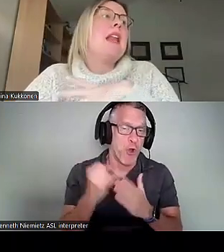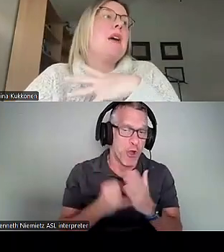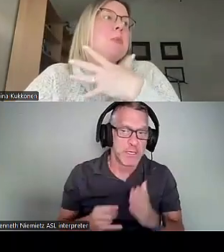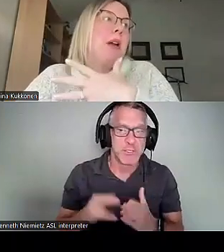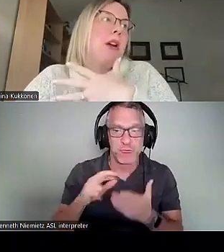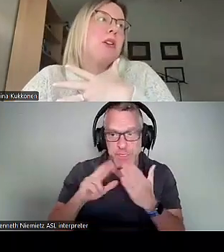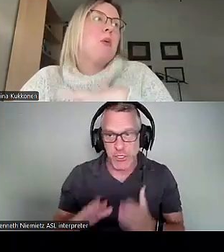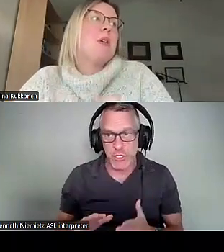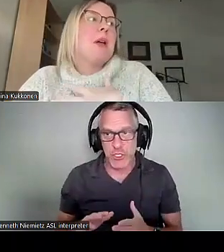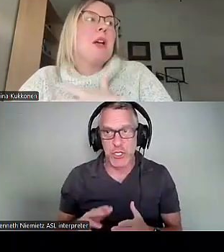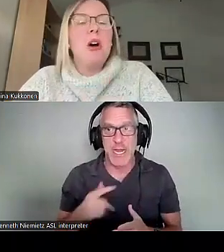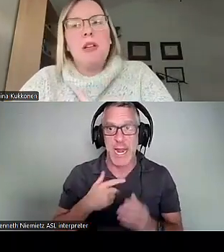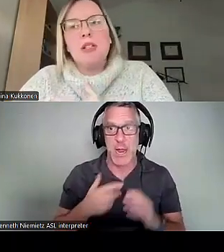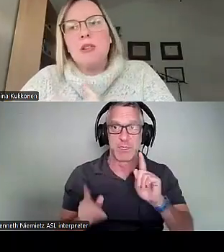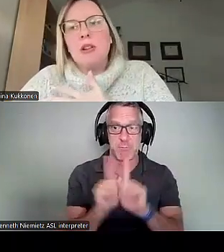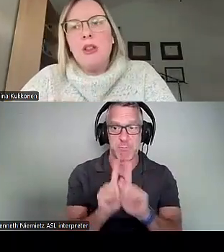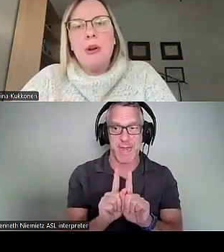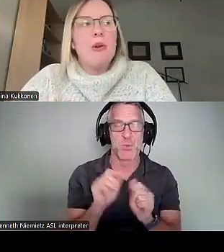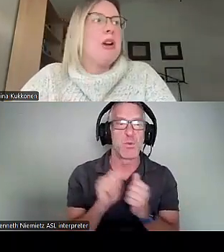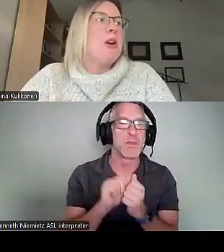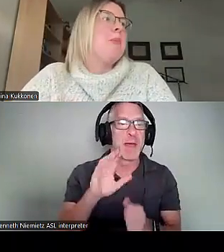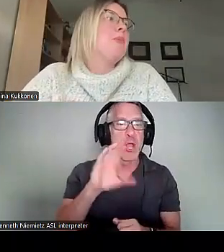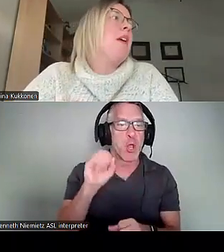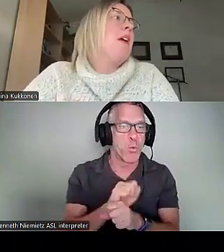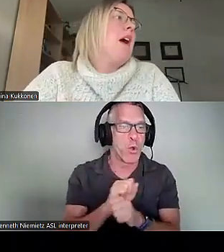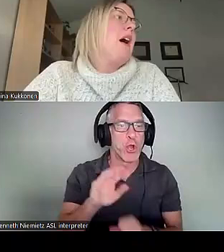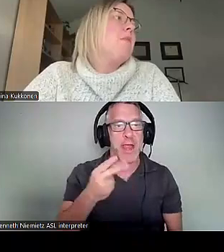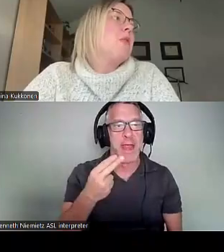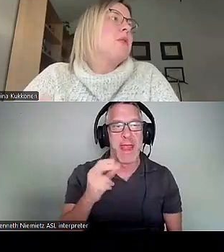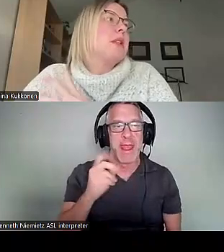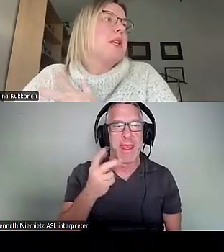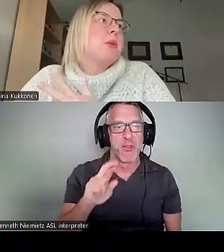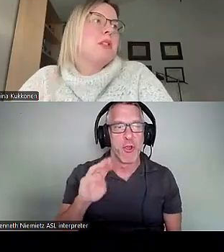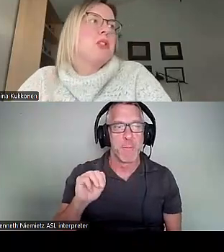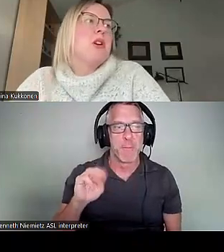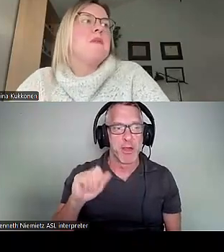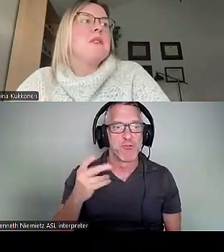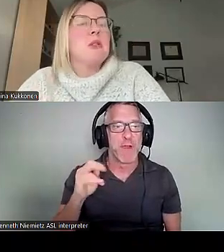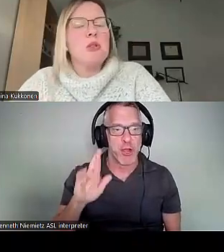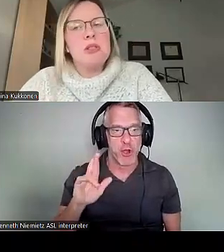and I was paired with my colleague Dr. Heather McGregor, who is the lead researcher of the Social